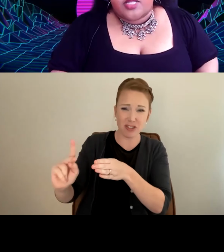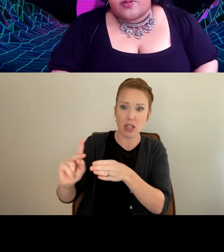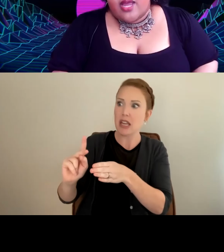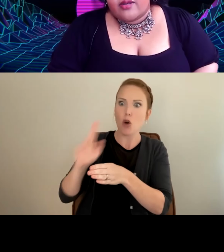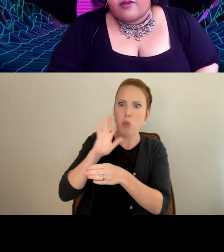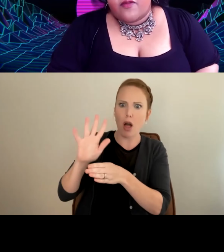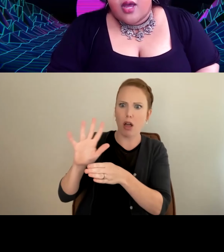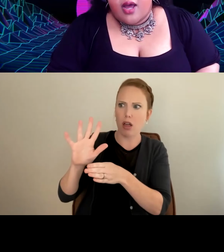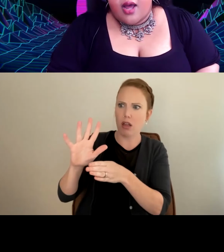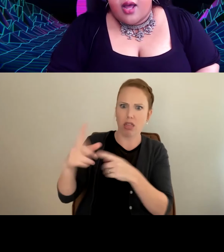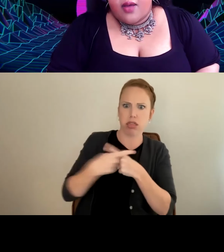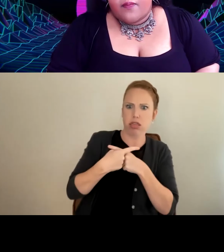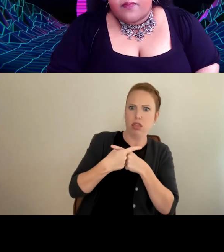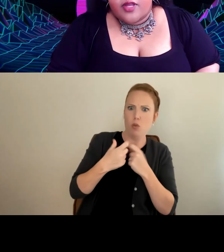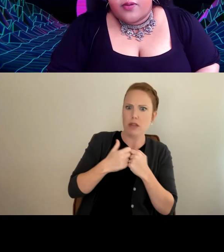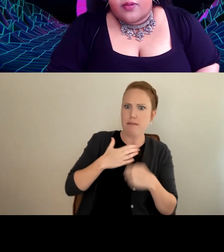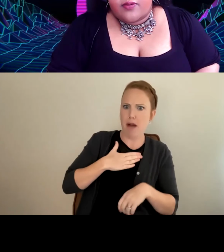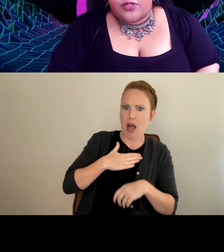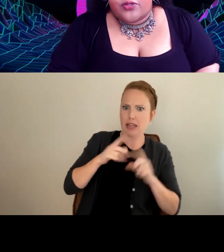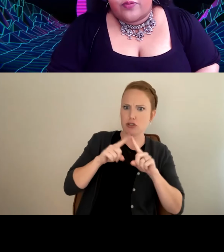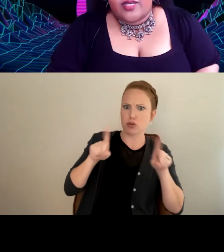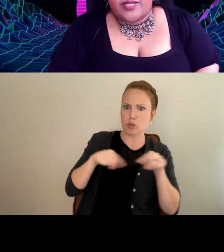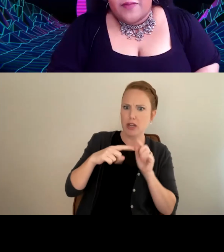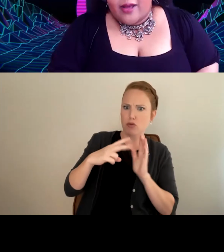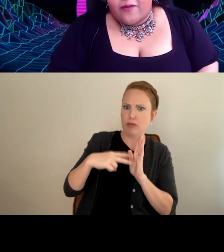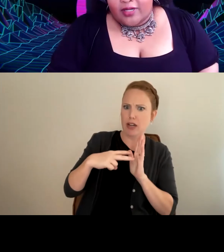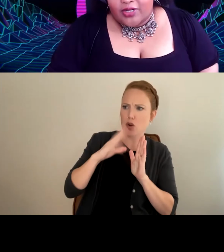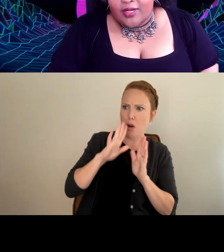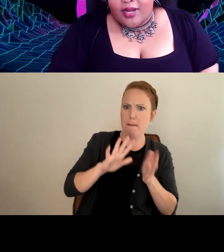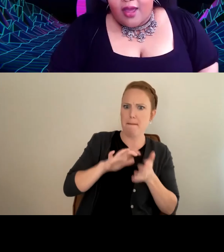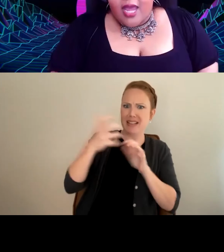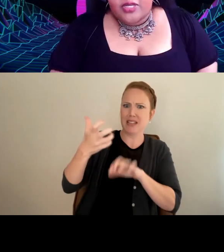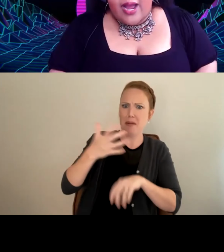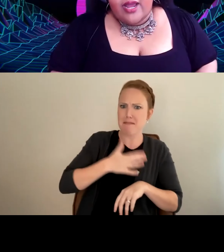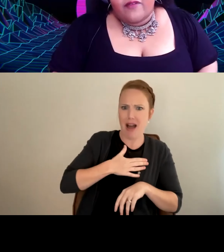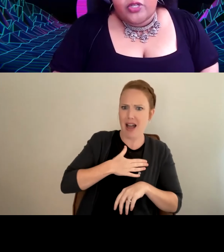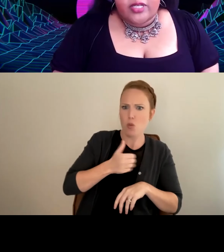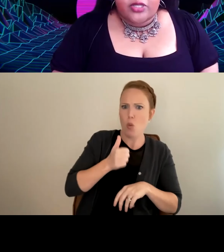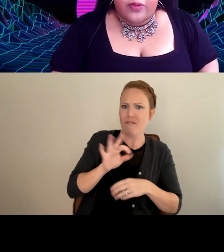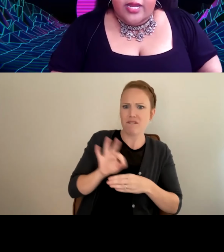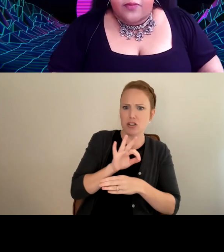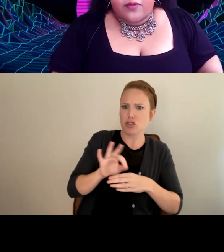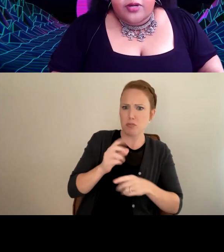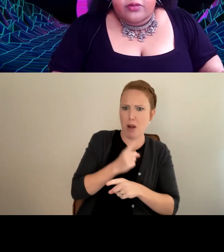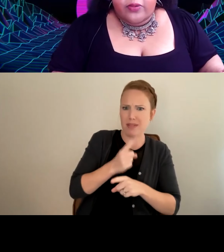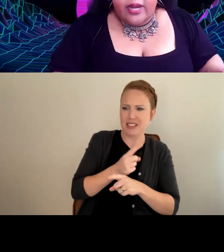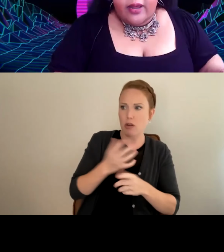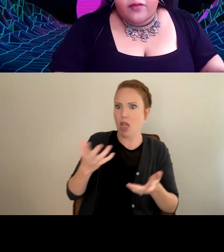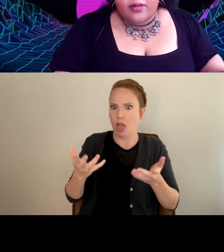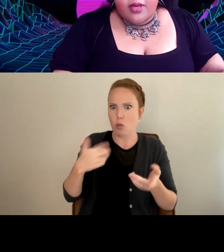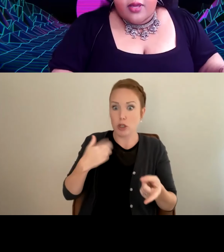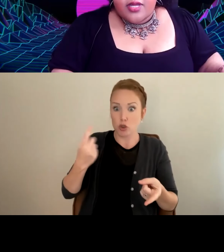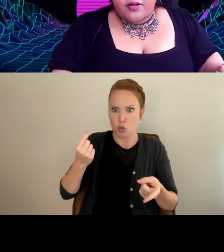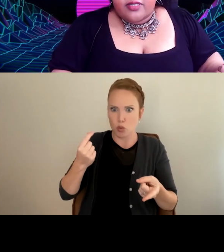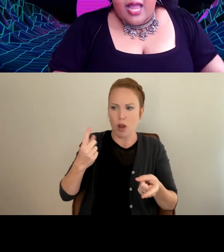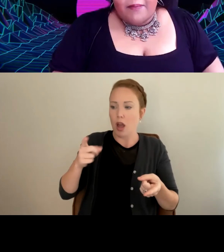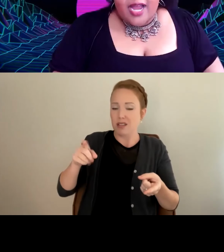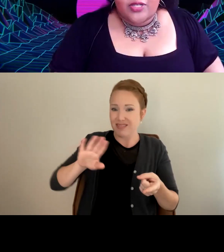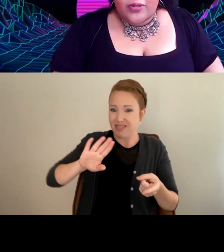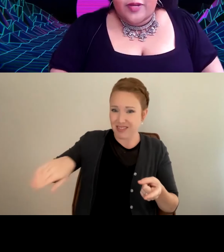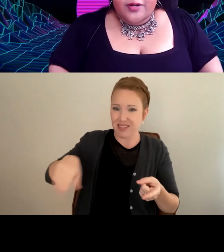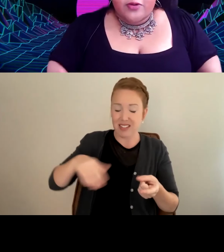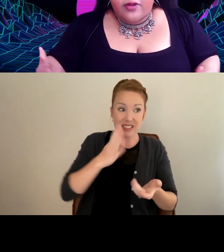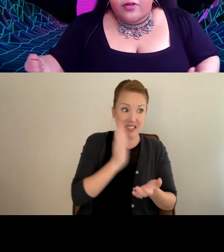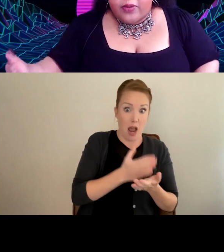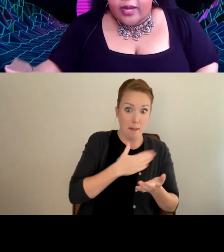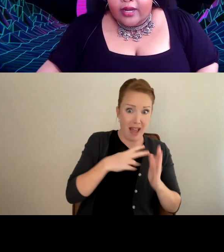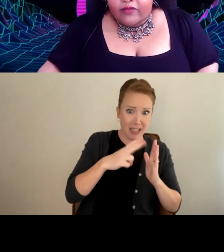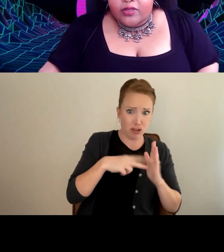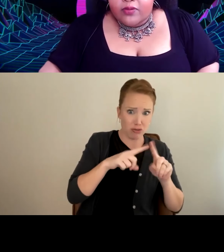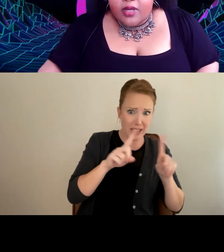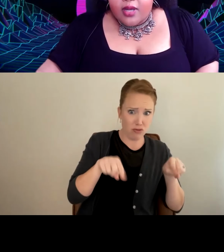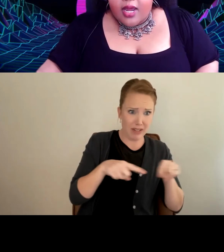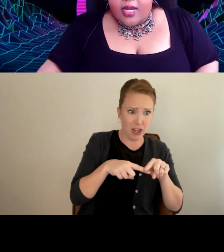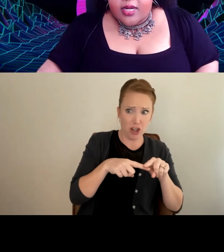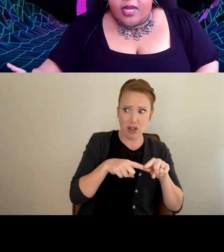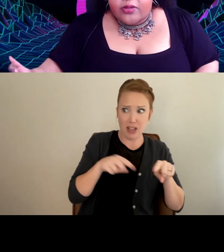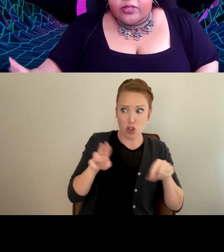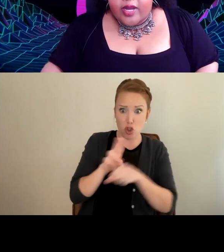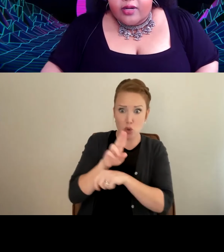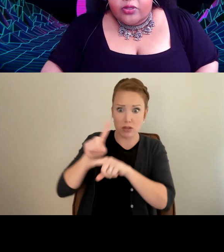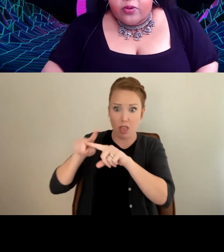to really malfunction. So I have a choice. Do I have to stop my screen reader and use theirs or